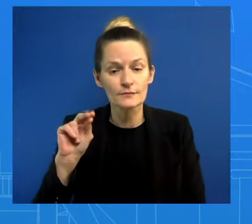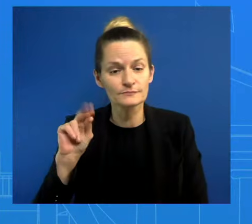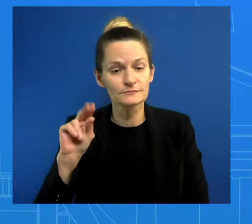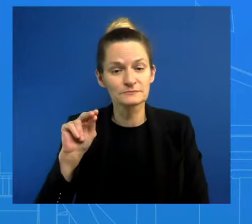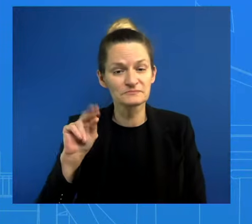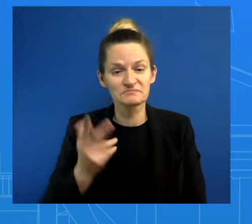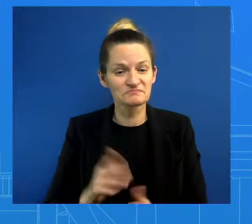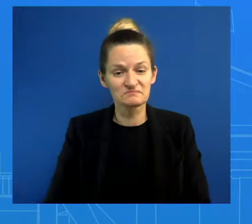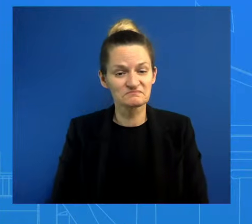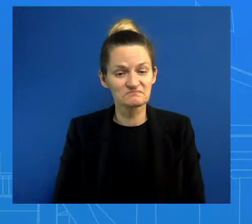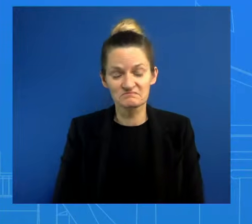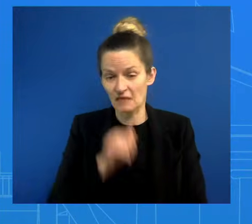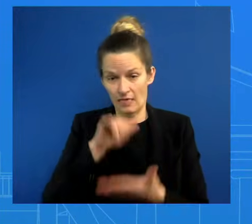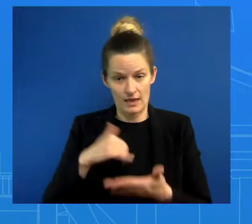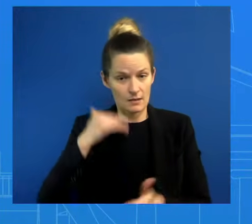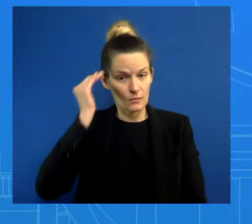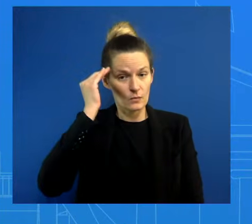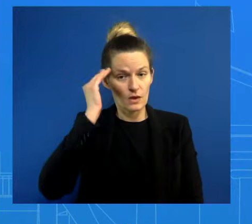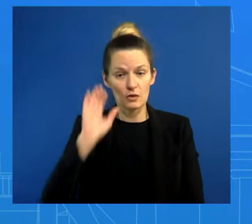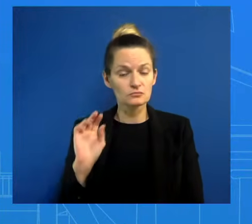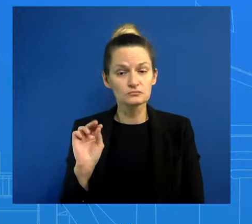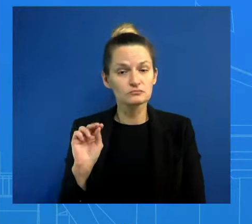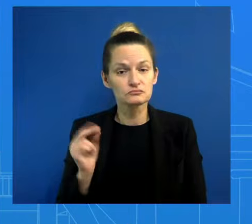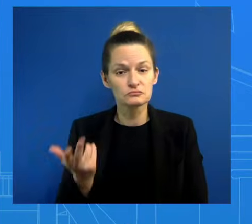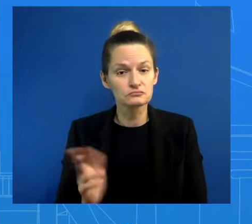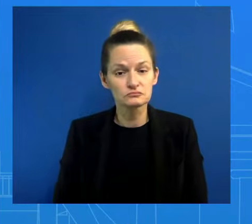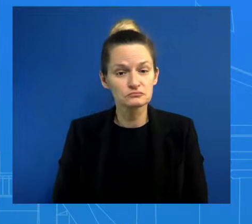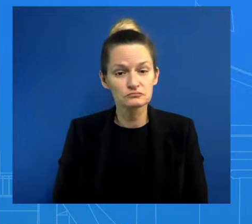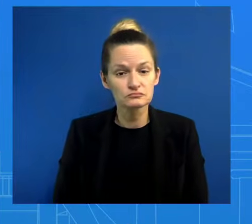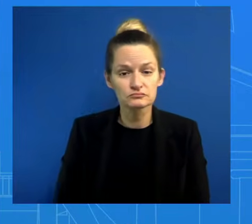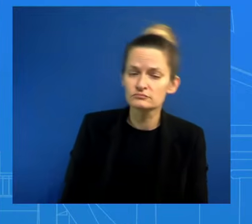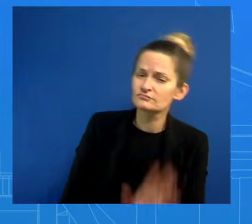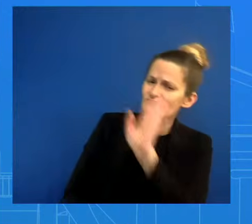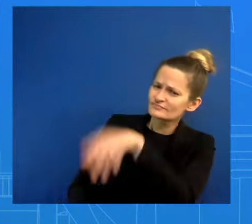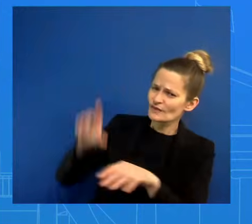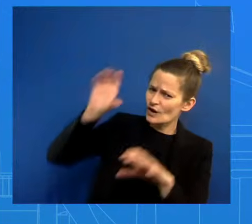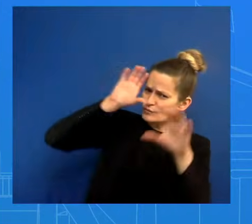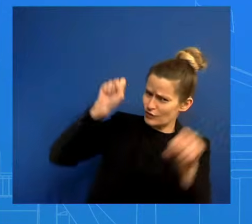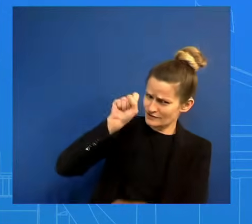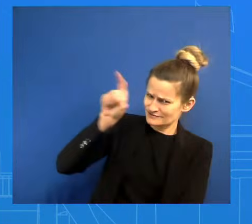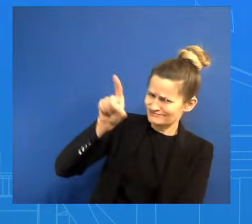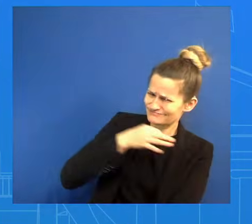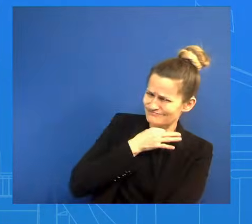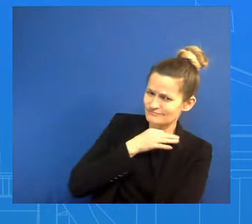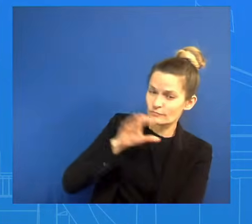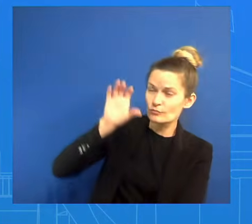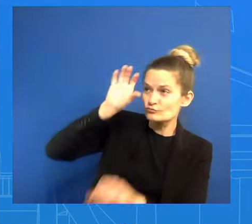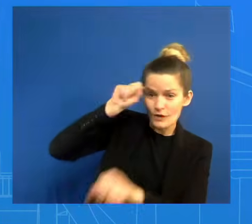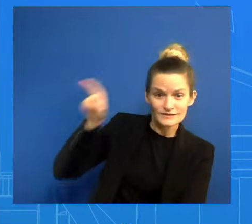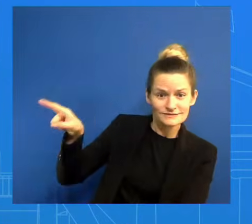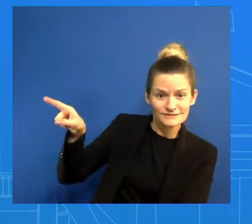to seek Austin Tice's release? His family issued a statement saying the NSC has failed to meet with the Syrians to work with them.